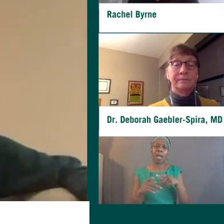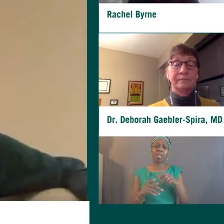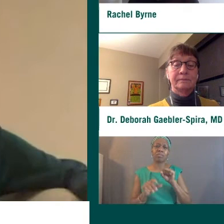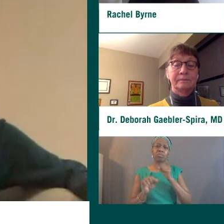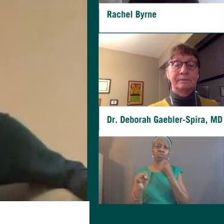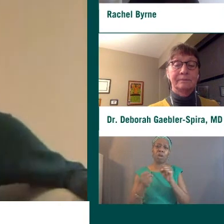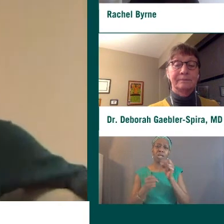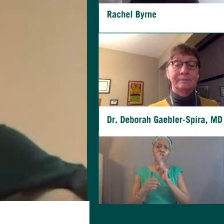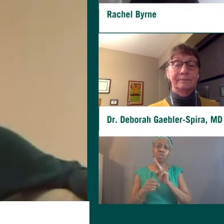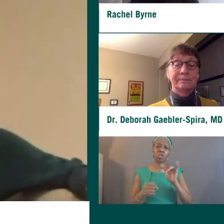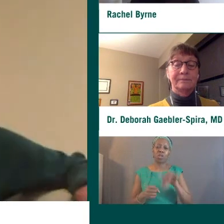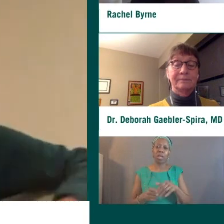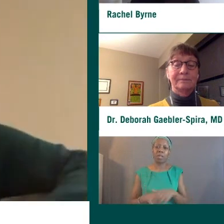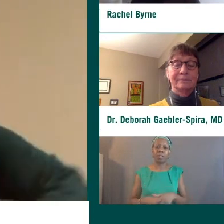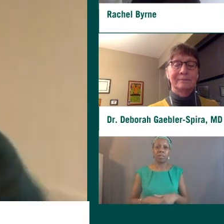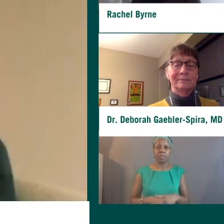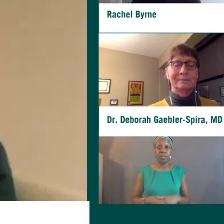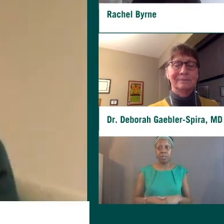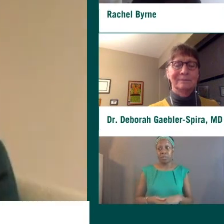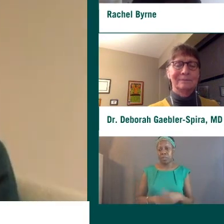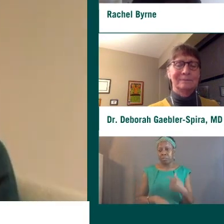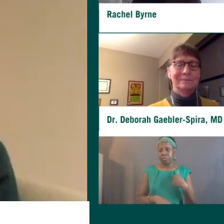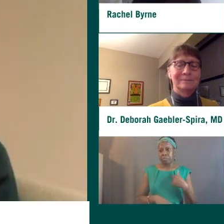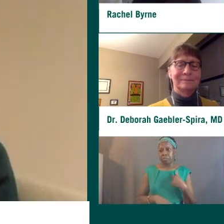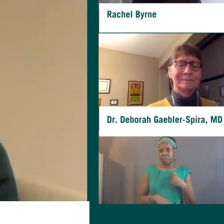I can't remember exactly what age